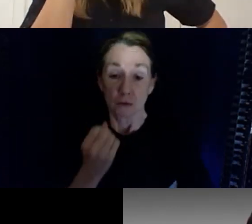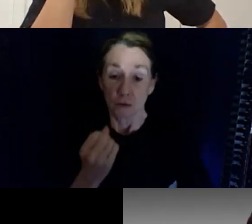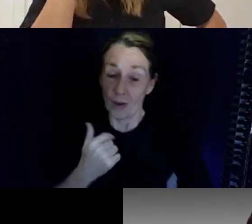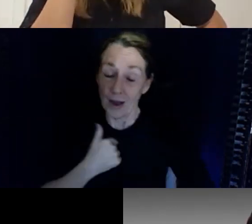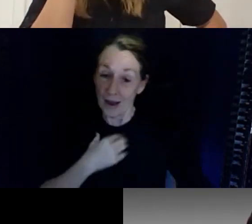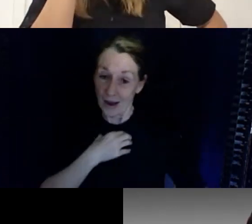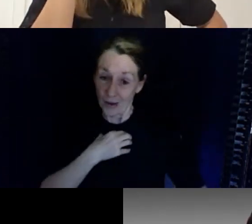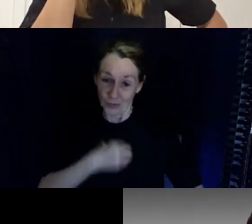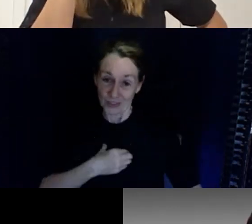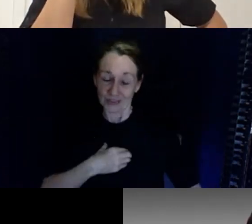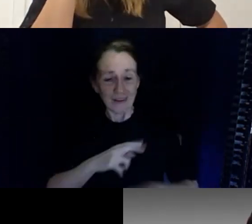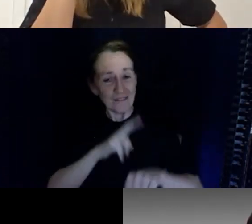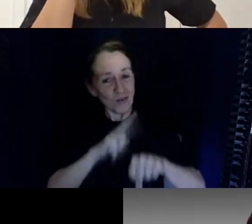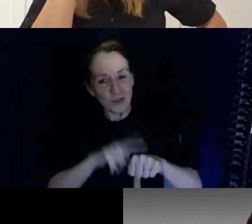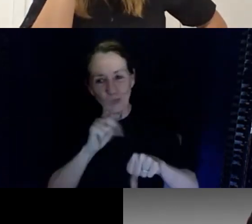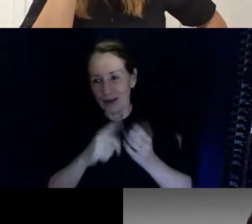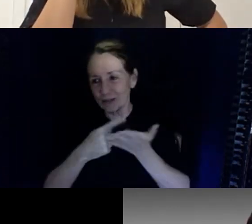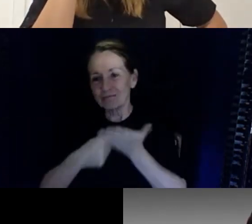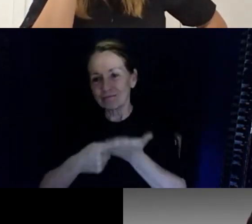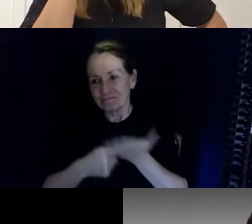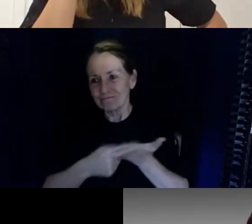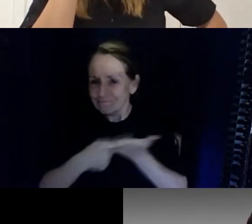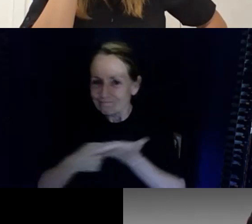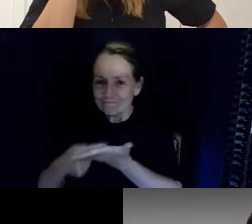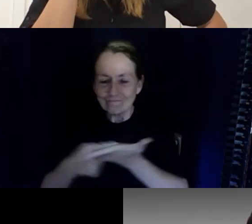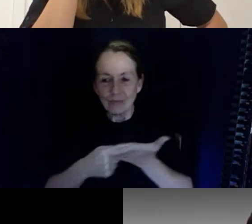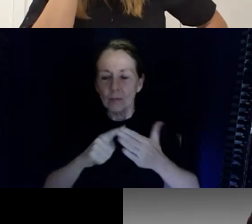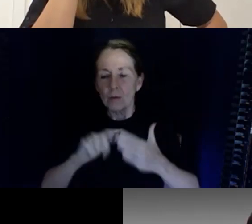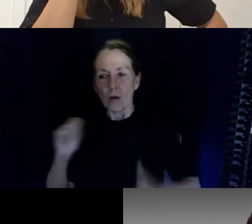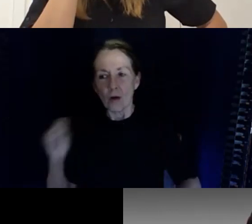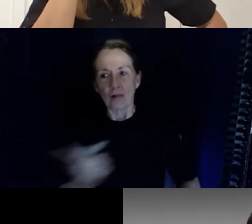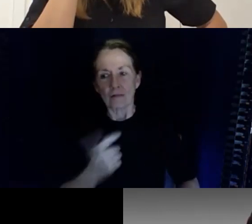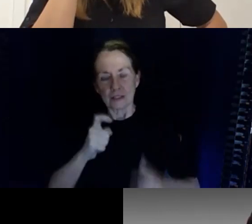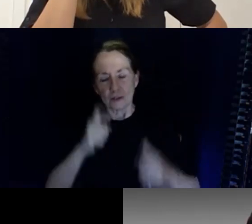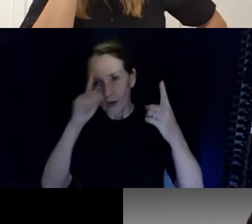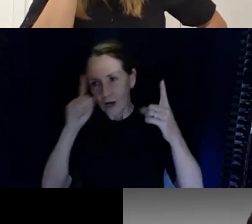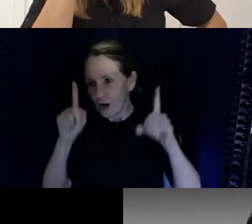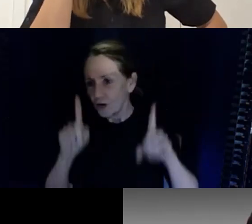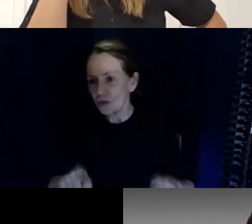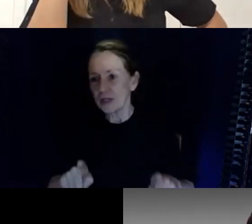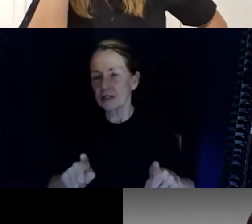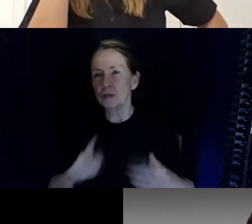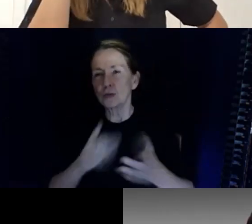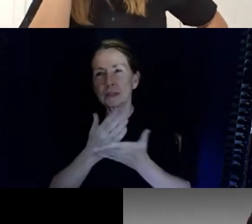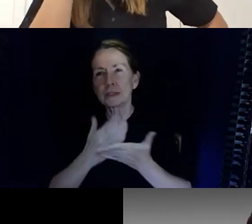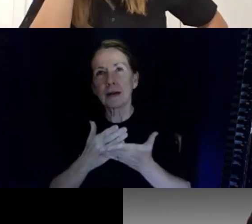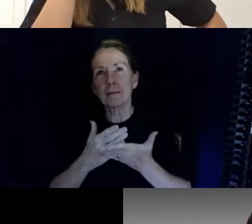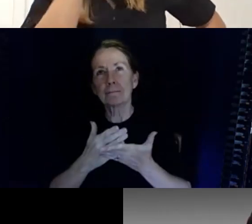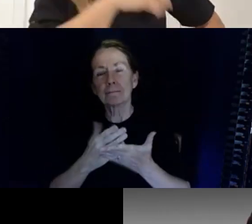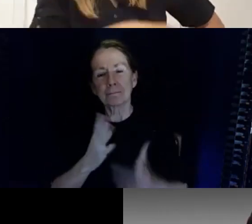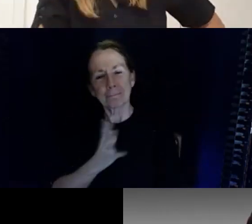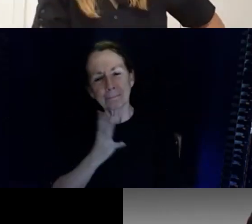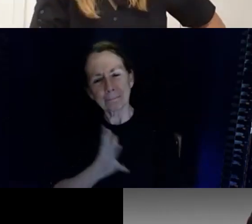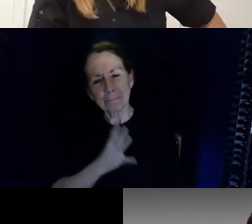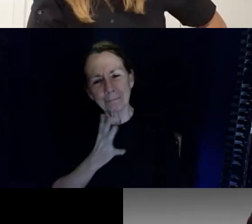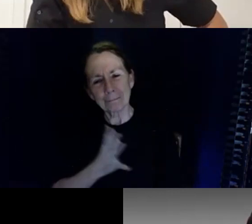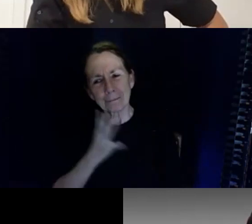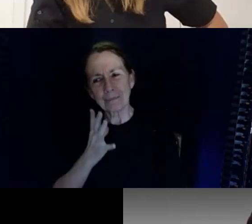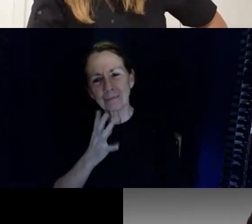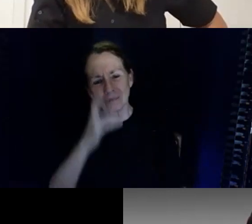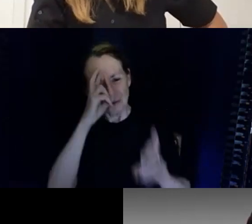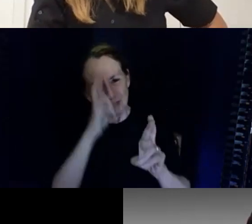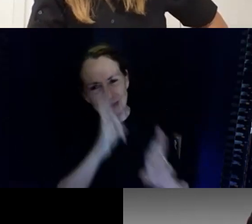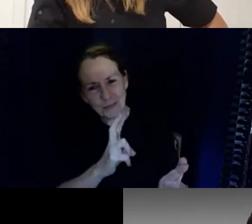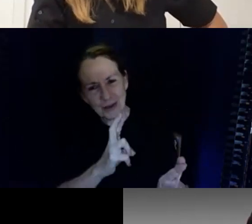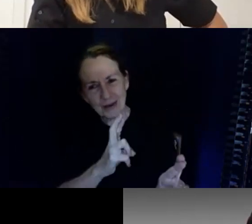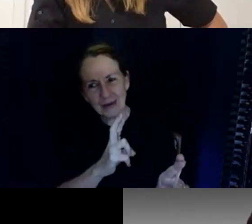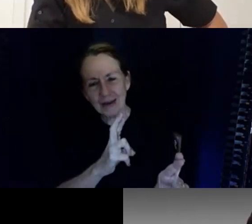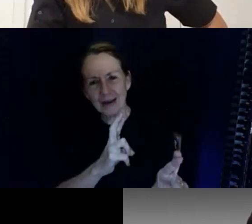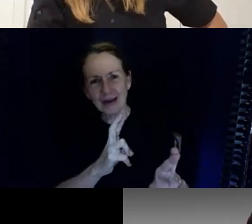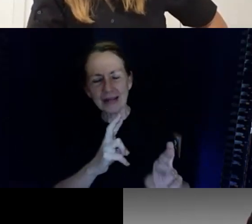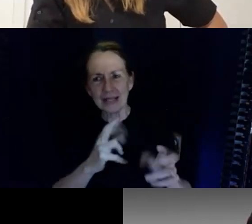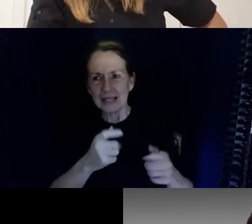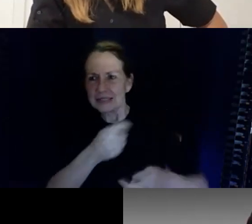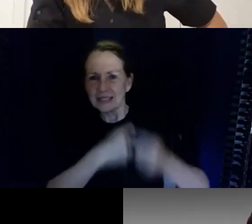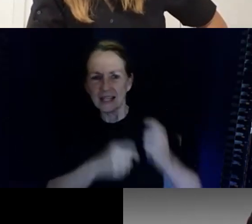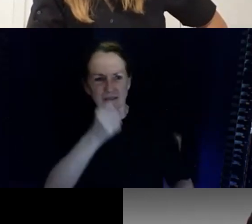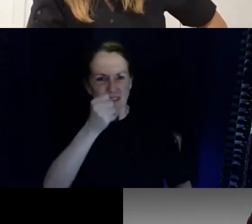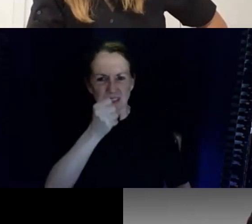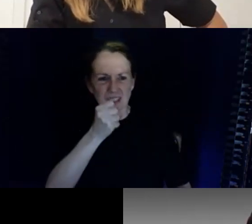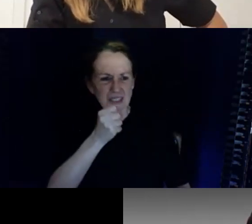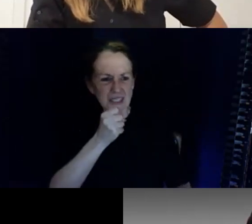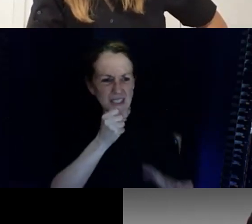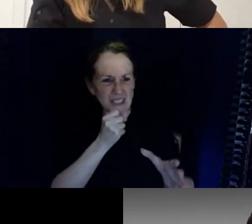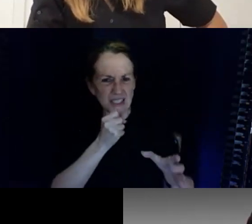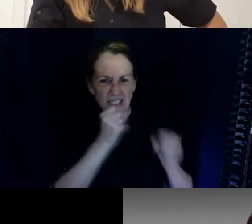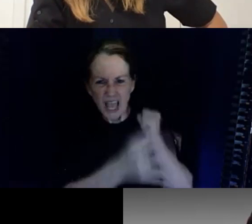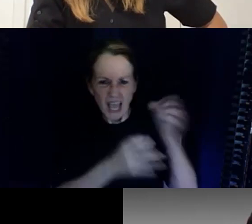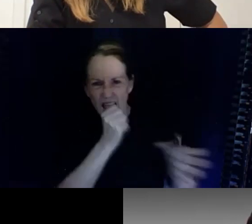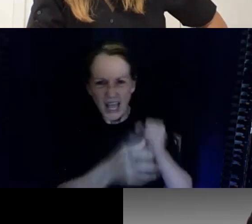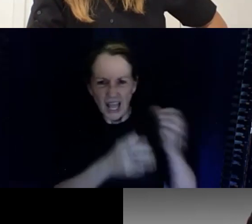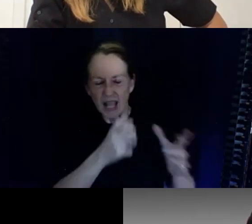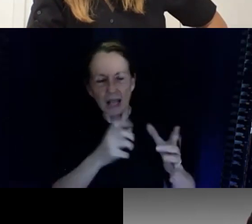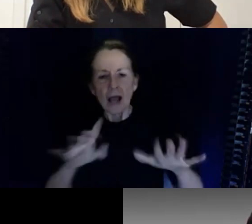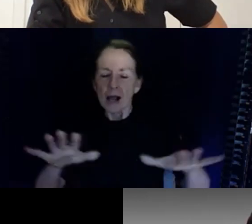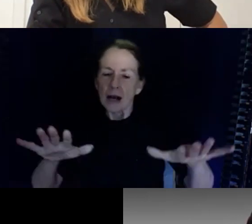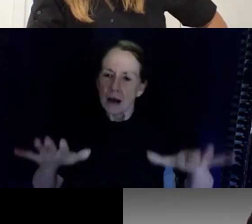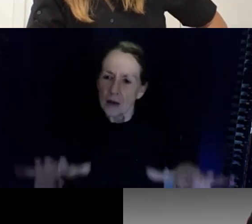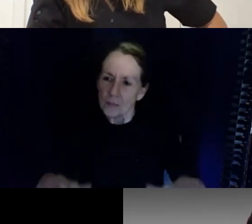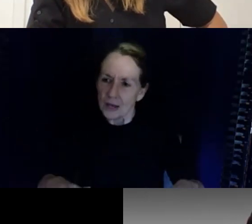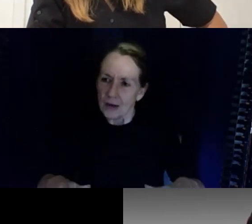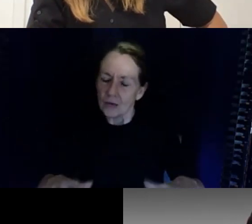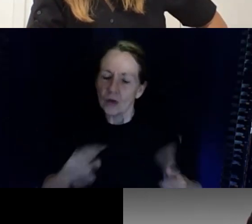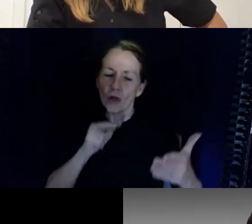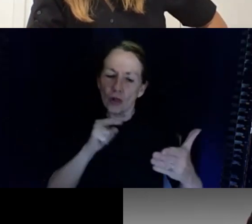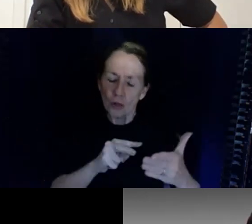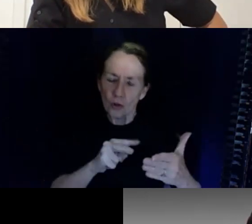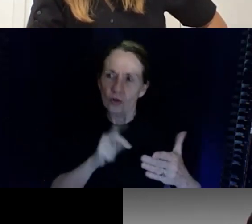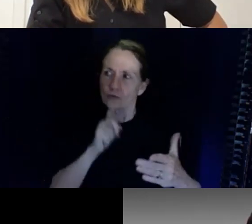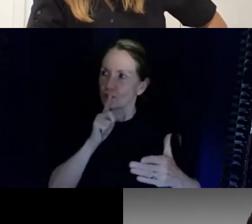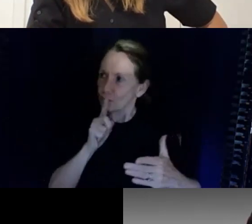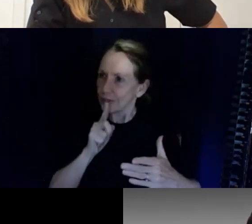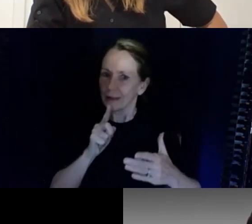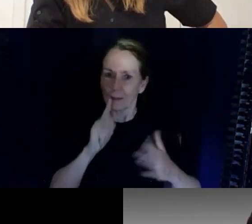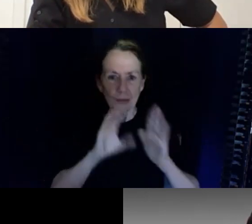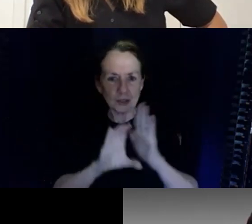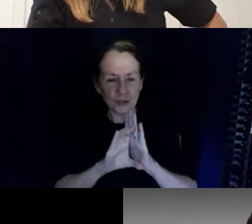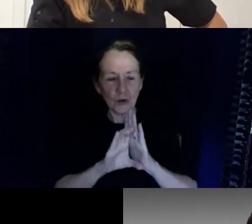AND SO, PEOPLE ARE VERY ANGRY, BUT WHAT THEY DON'T RECOGNIZE IS THE DIFFICULTY OF THE JOB.